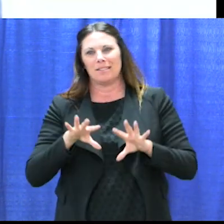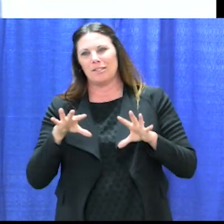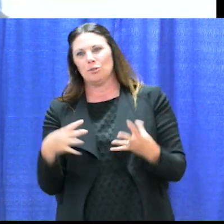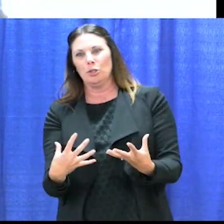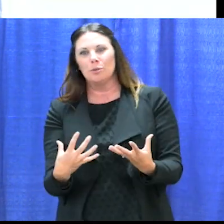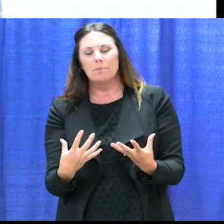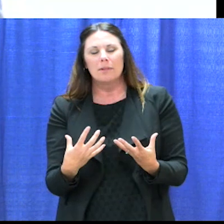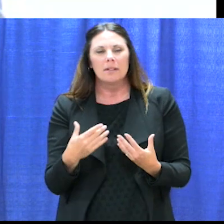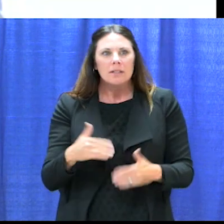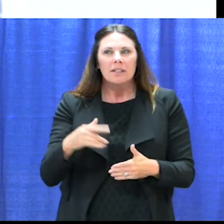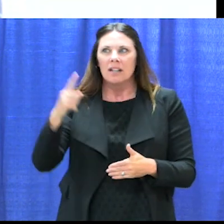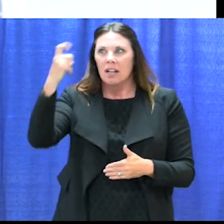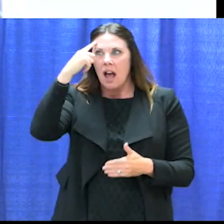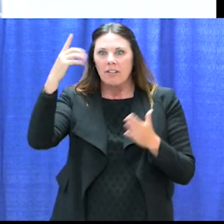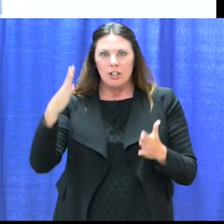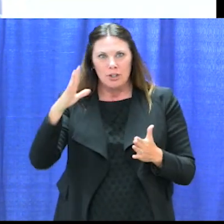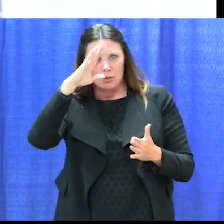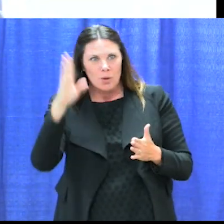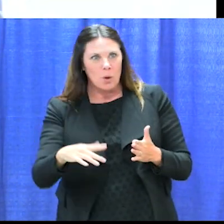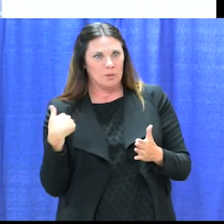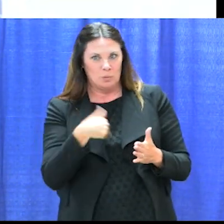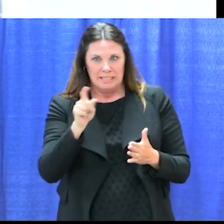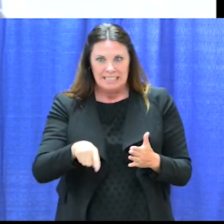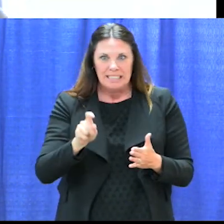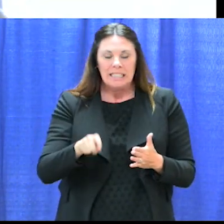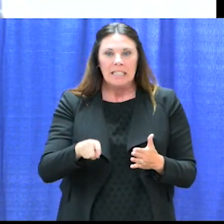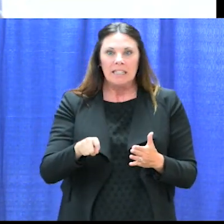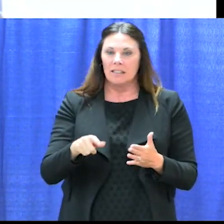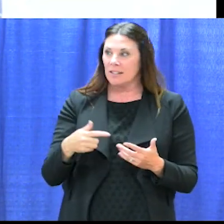first partner to help those students who are most vulnerable by donating the 10,000 Fire